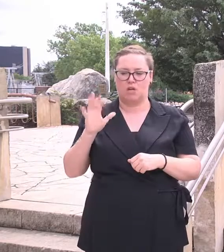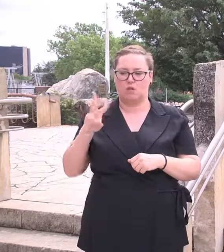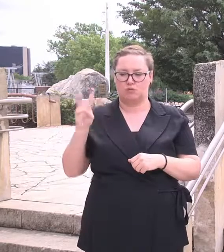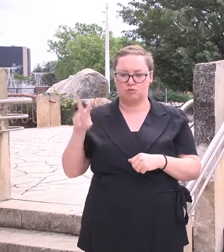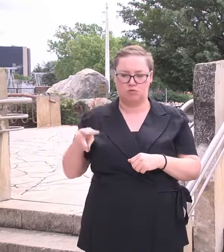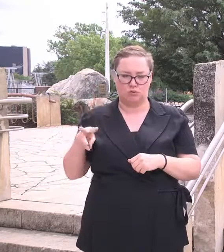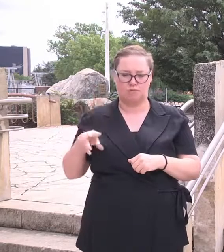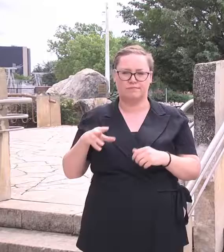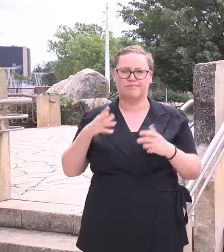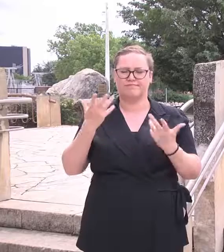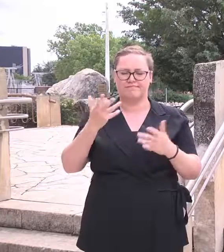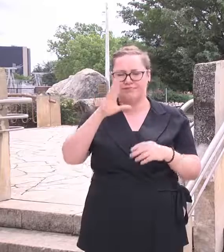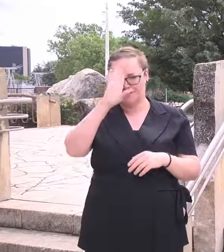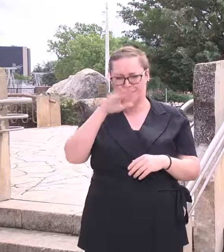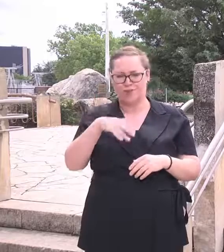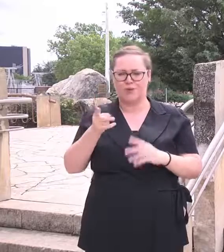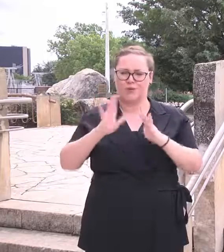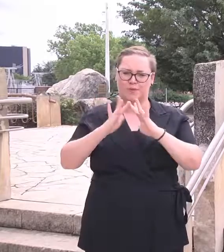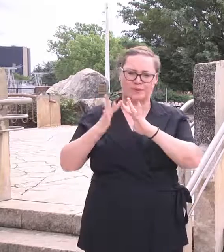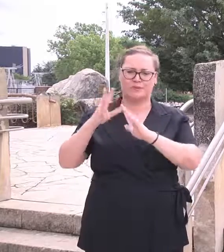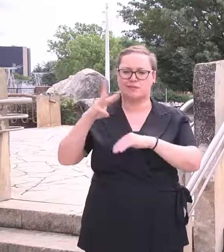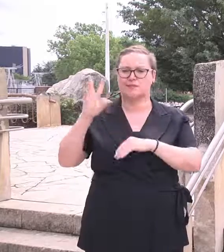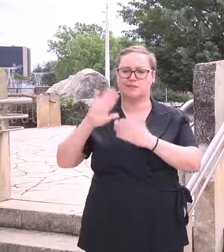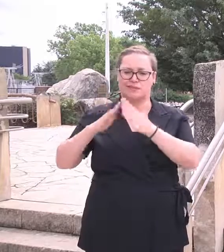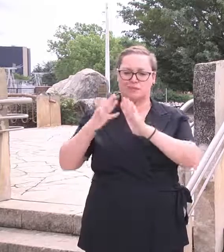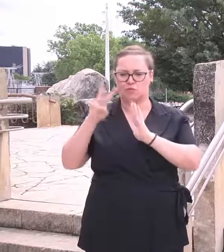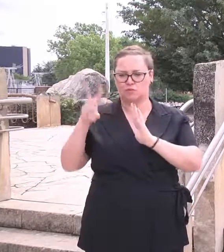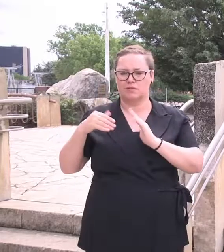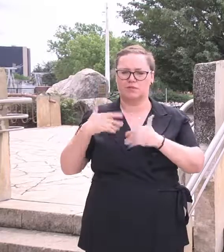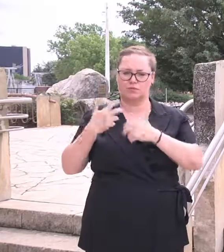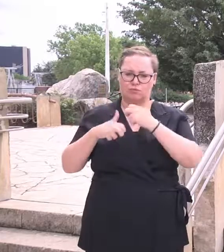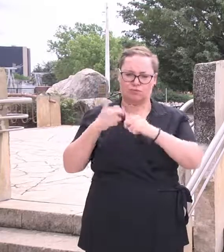technical difficulties with our websites this week uh so if you're trying to visit the India Museum